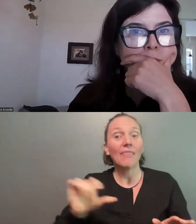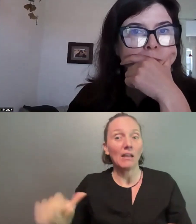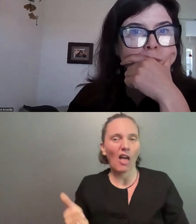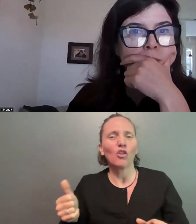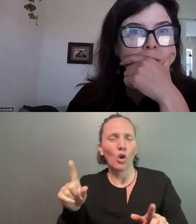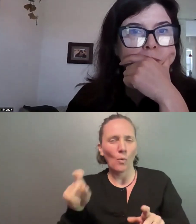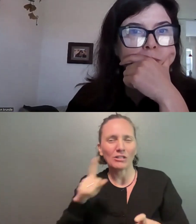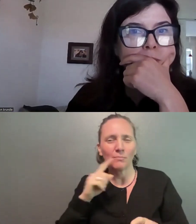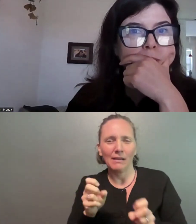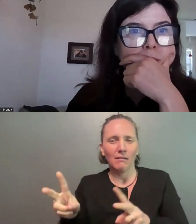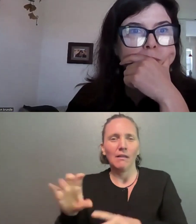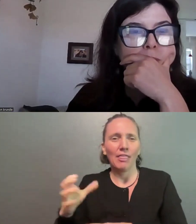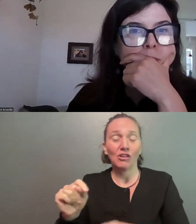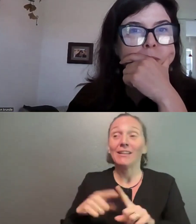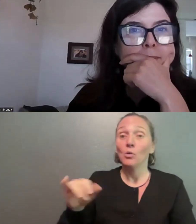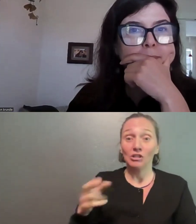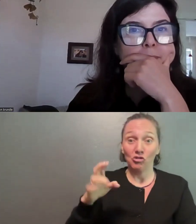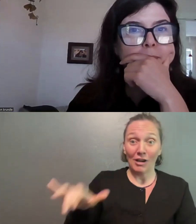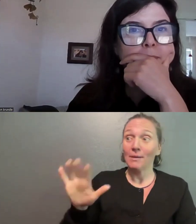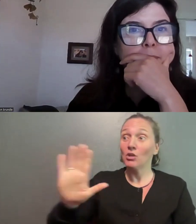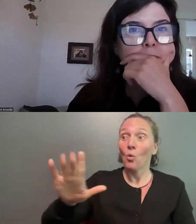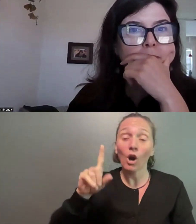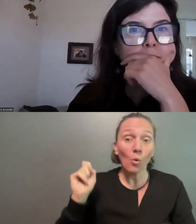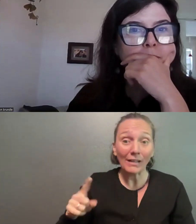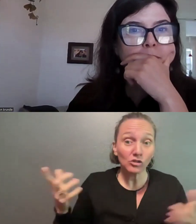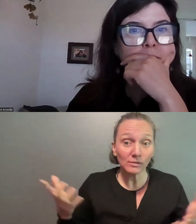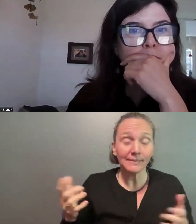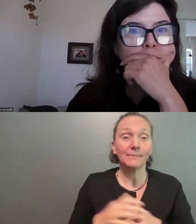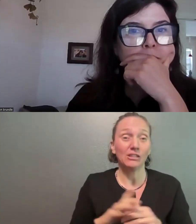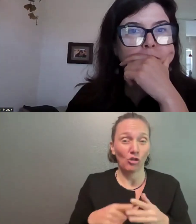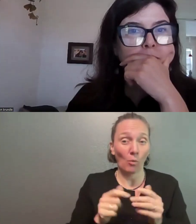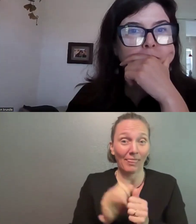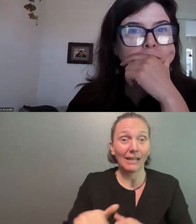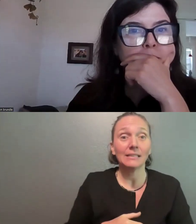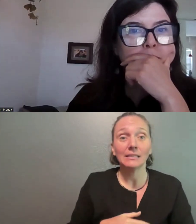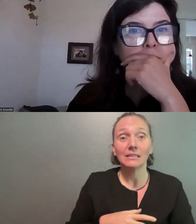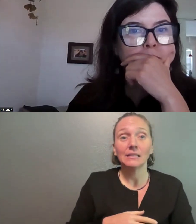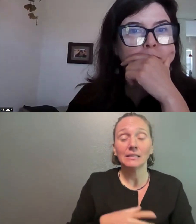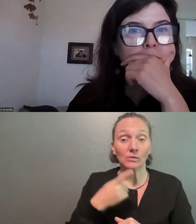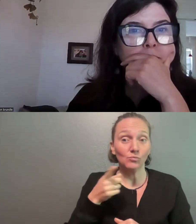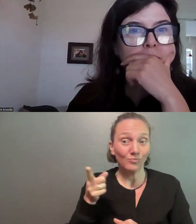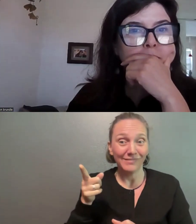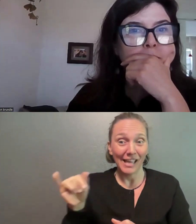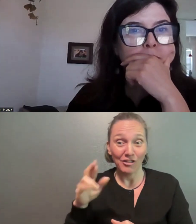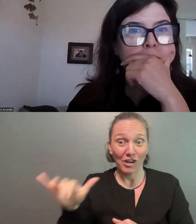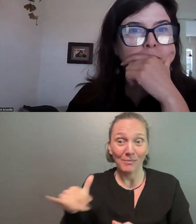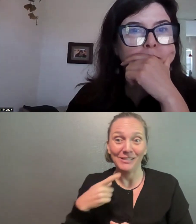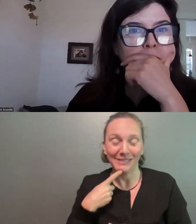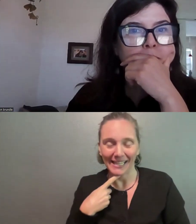So, Jeremy, I'm going to start with your question. So it said you state, if you don't mind that I repeat it out loud for everyone.